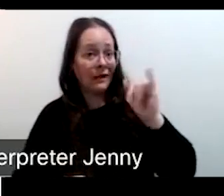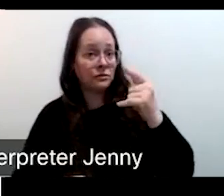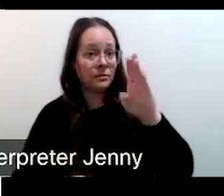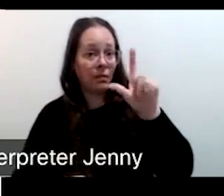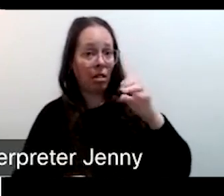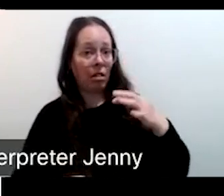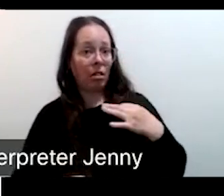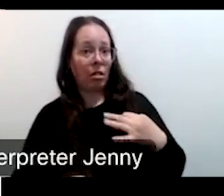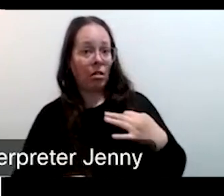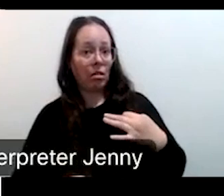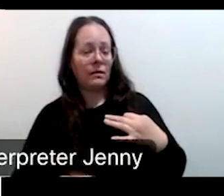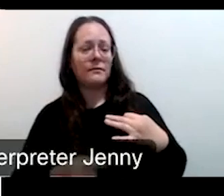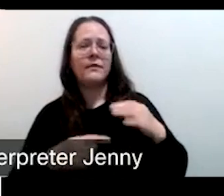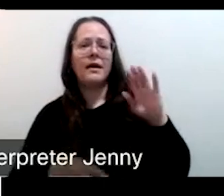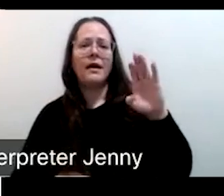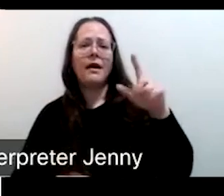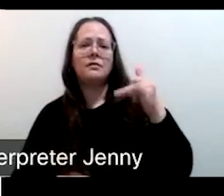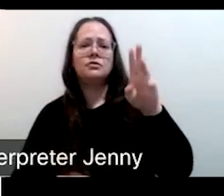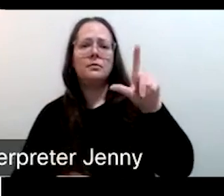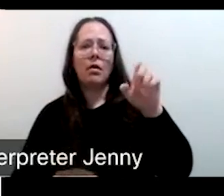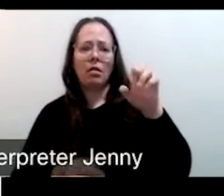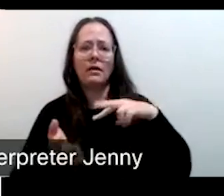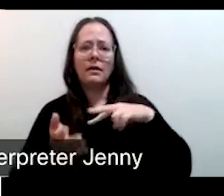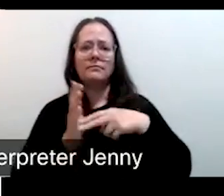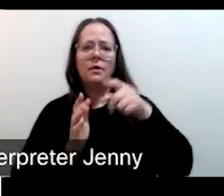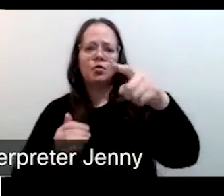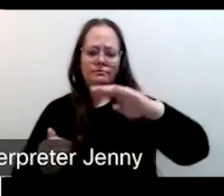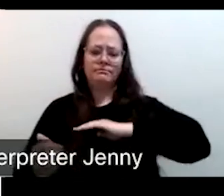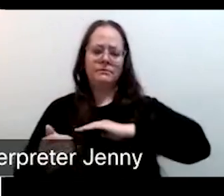“Eligible” means that you meet the program requirements.